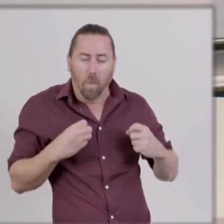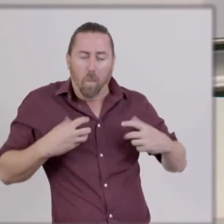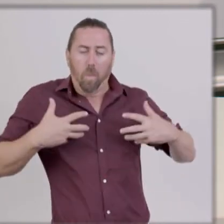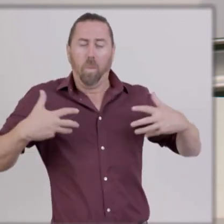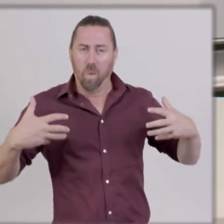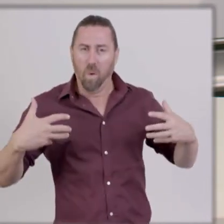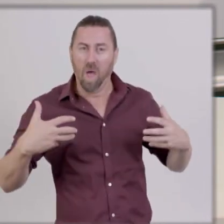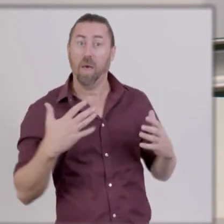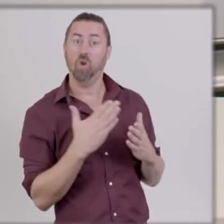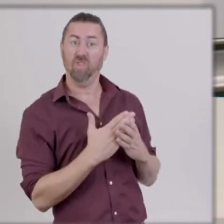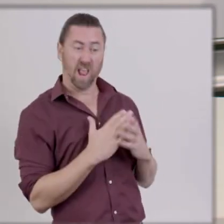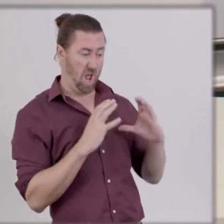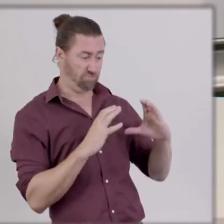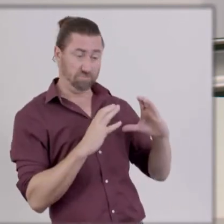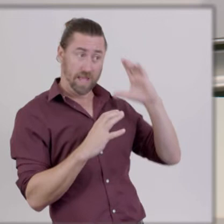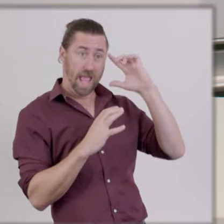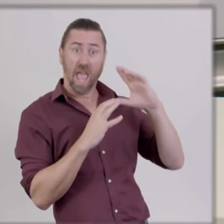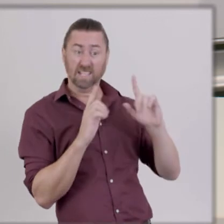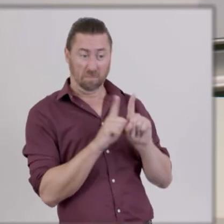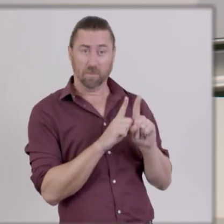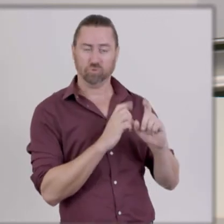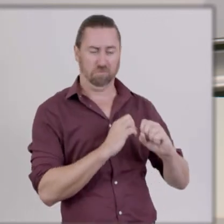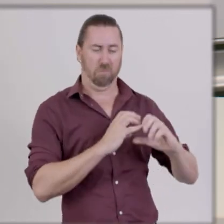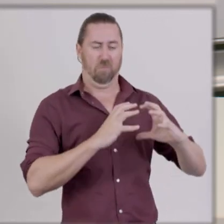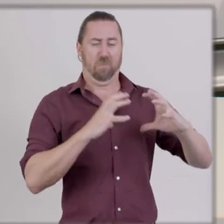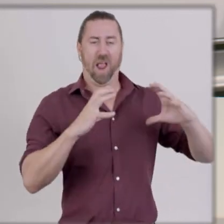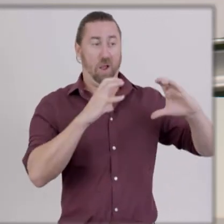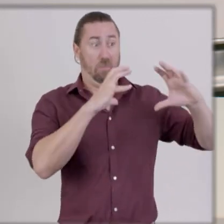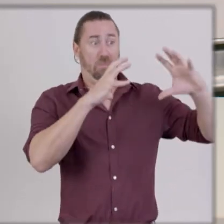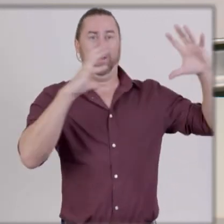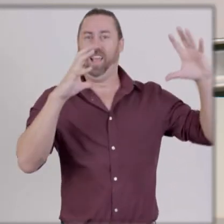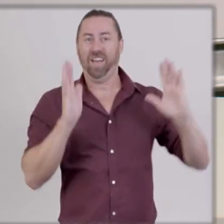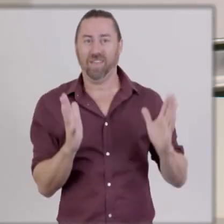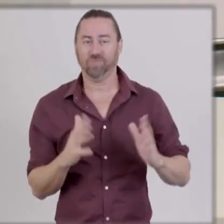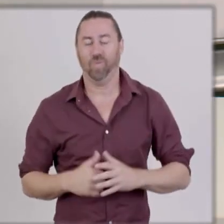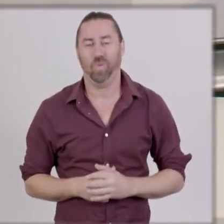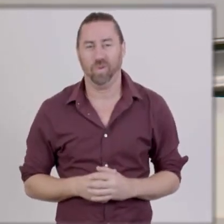she will look the same. She'll just grow bigger. Thank you so much, Georgie.